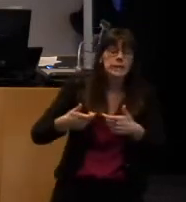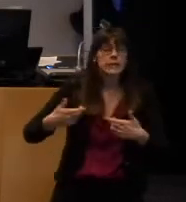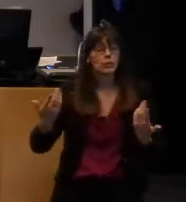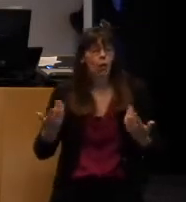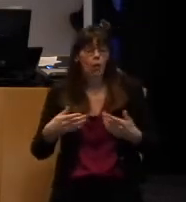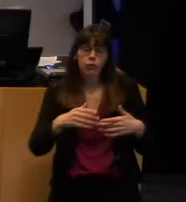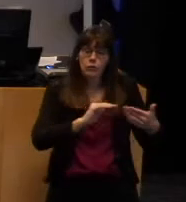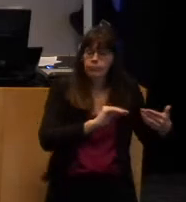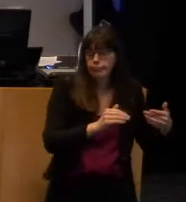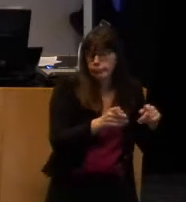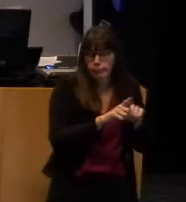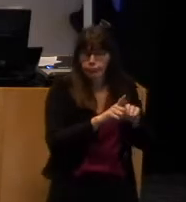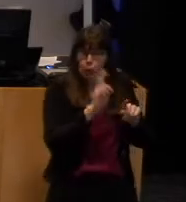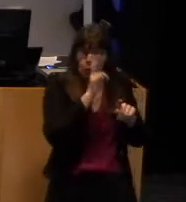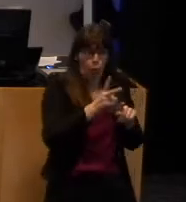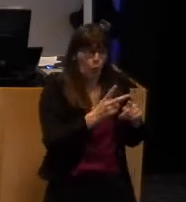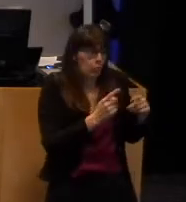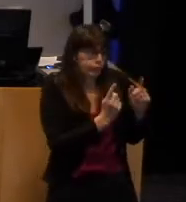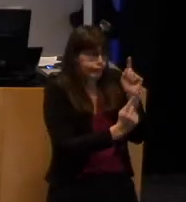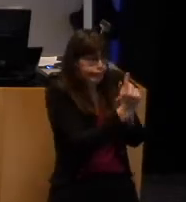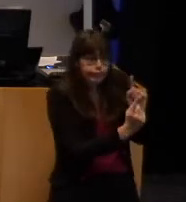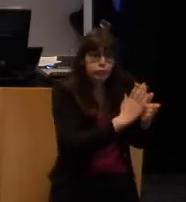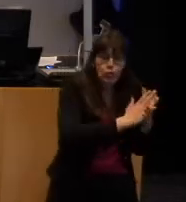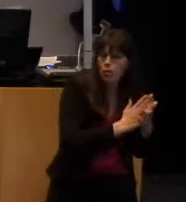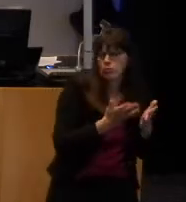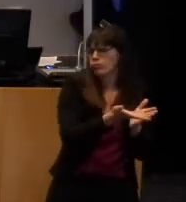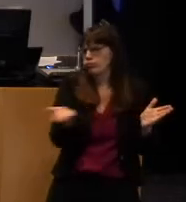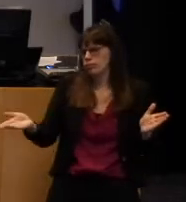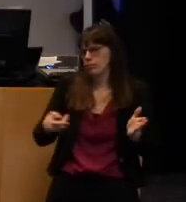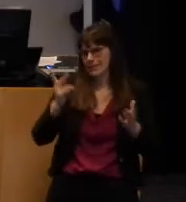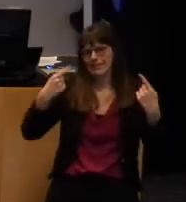And this is also why simultaneous interpreting was the topic of the research.